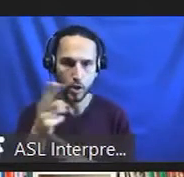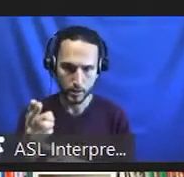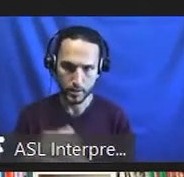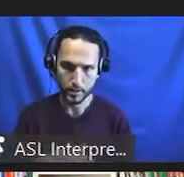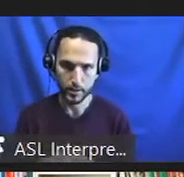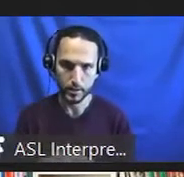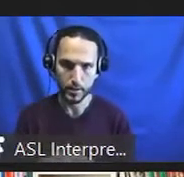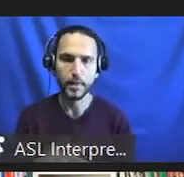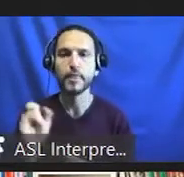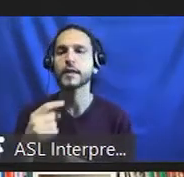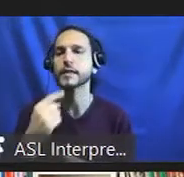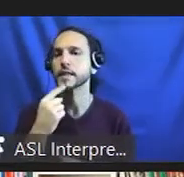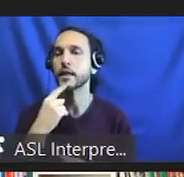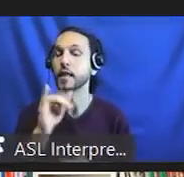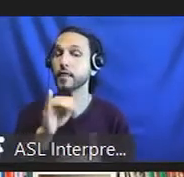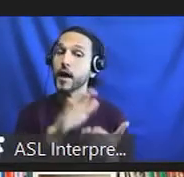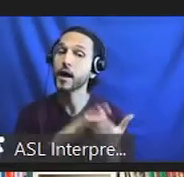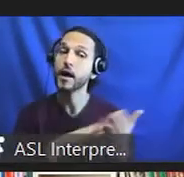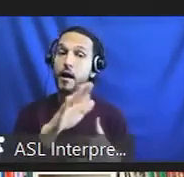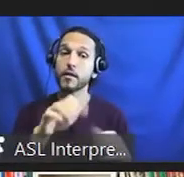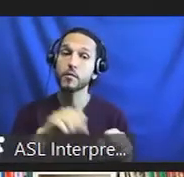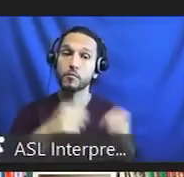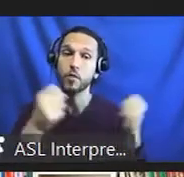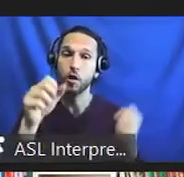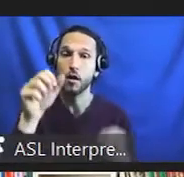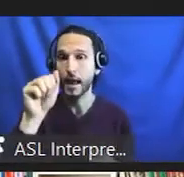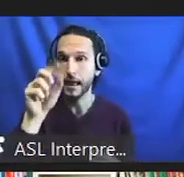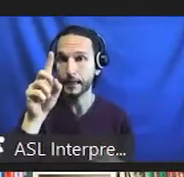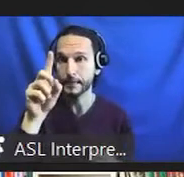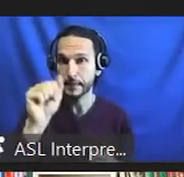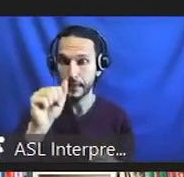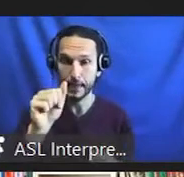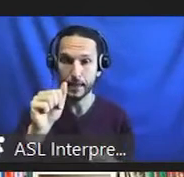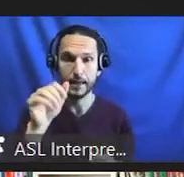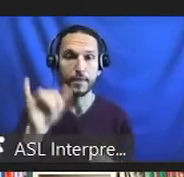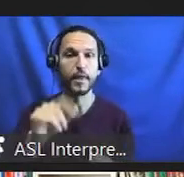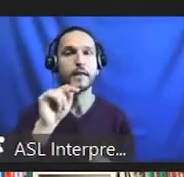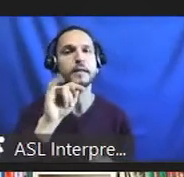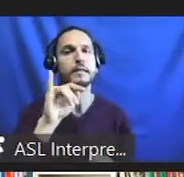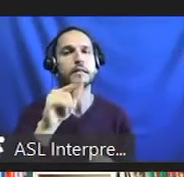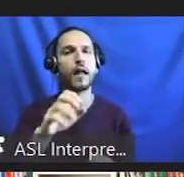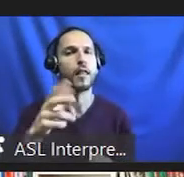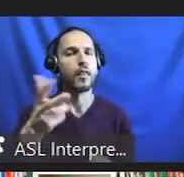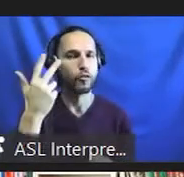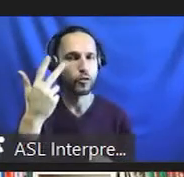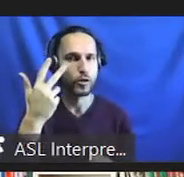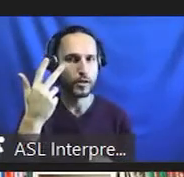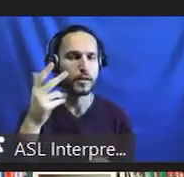They argued that the colleges violated the ADA, Title III specifically, what we're talking about today,